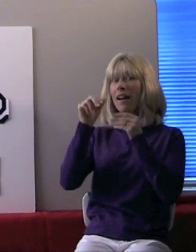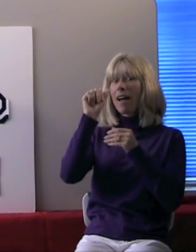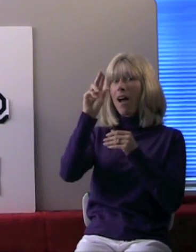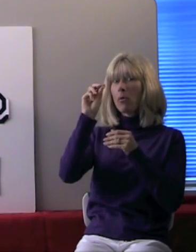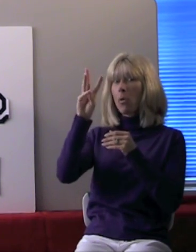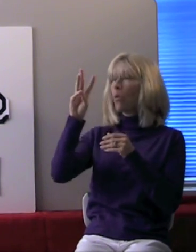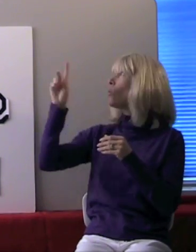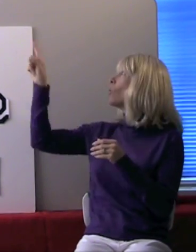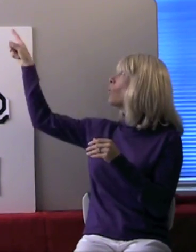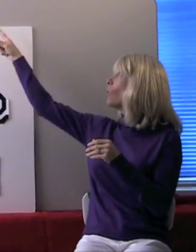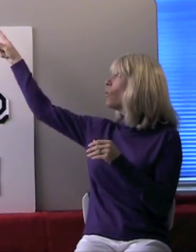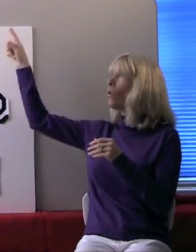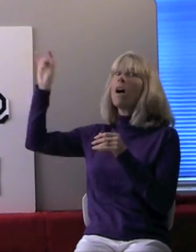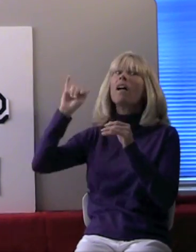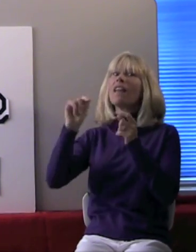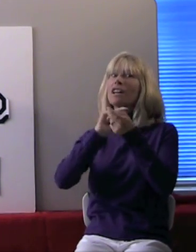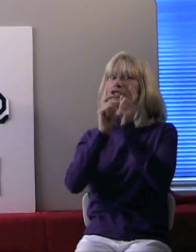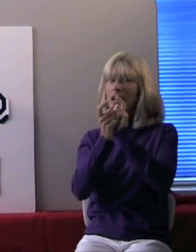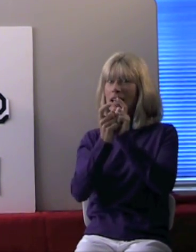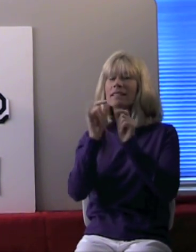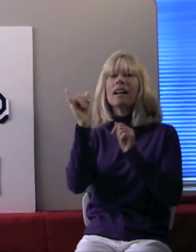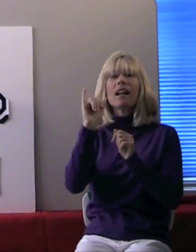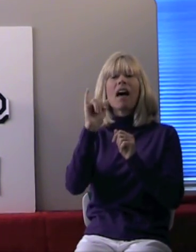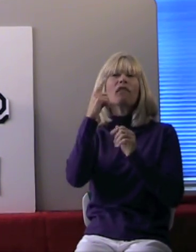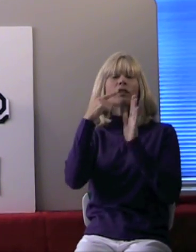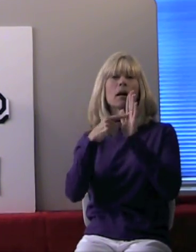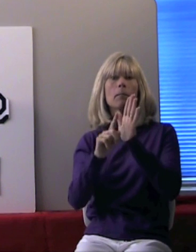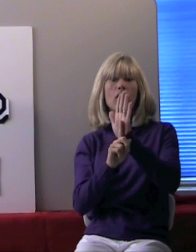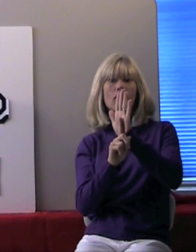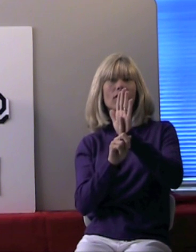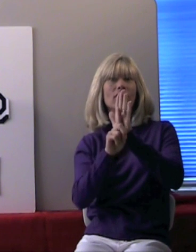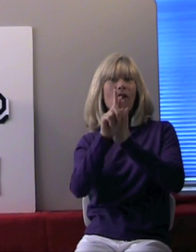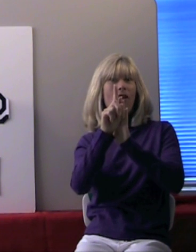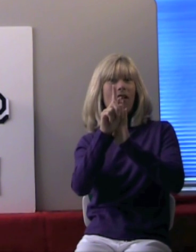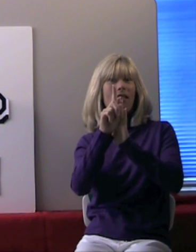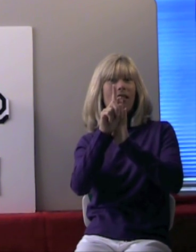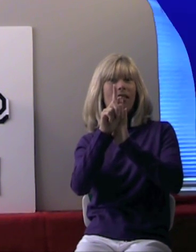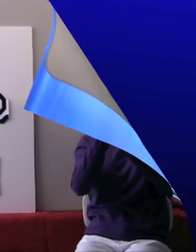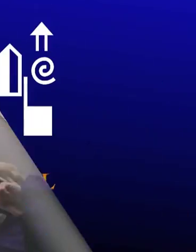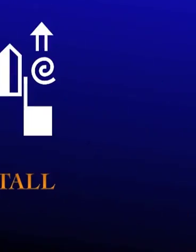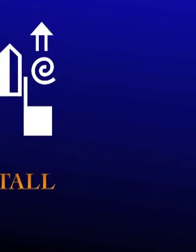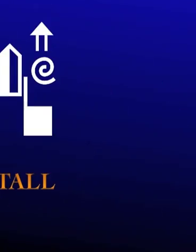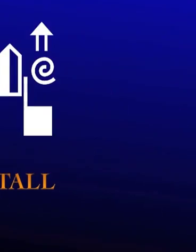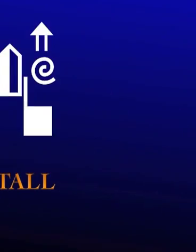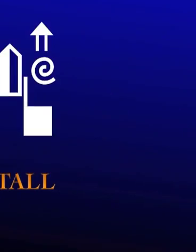Once an arrow is added, that changes the direction... of the rubbing. For example, TALL.